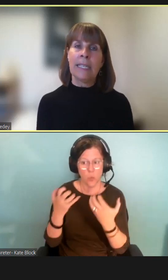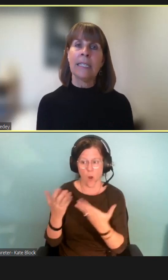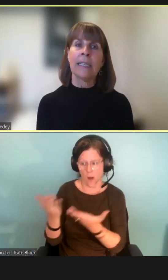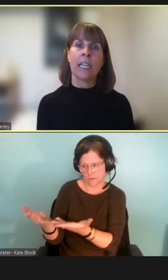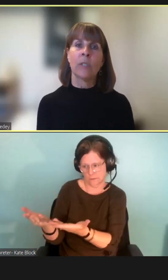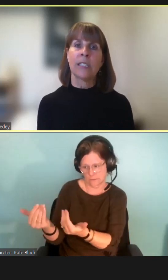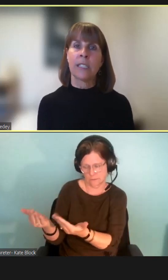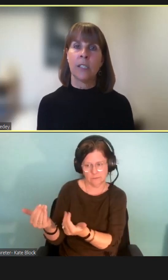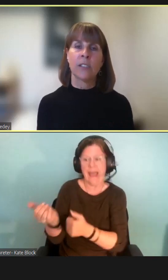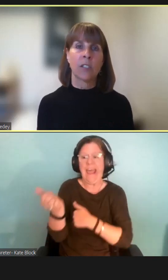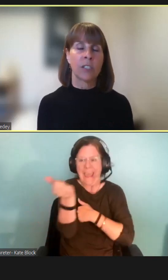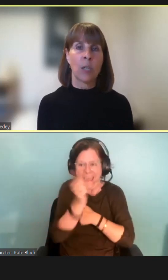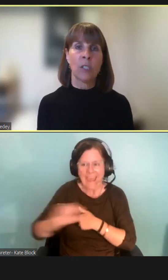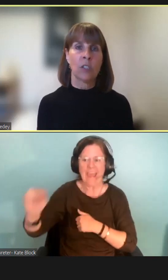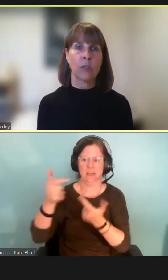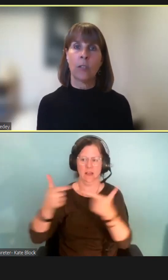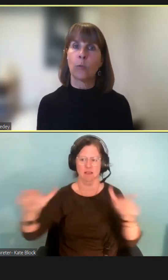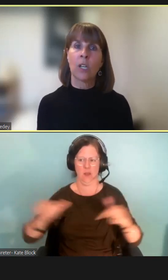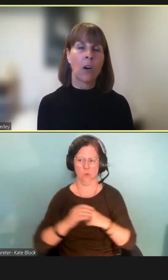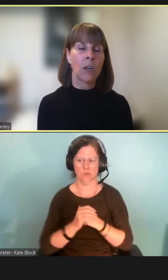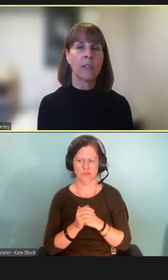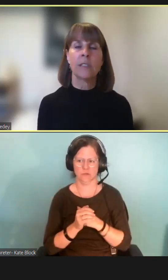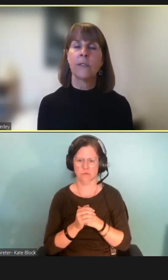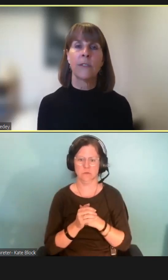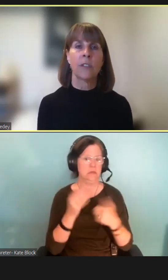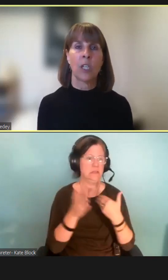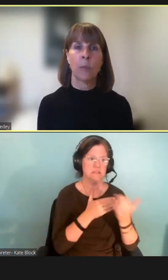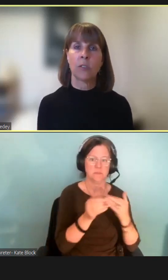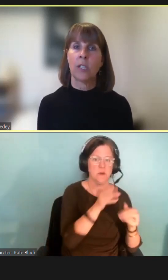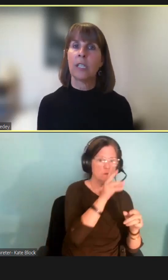language skills that are demonstrated regardless of if they're demonstrated in